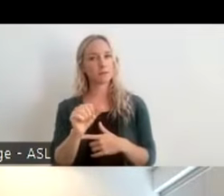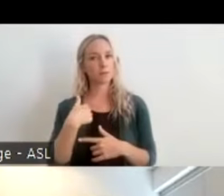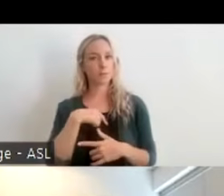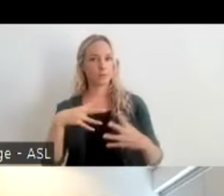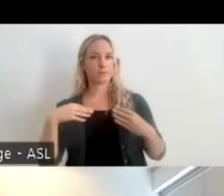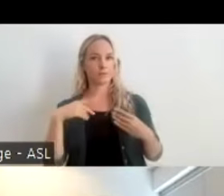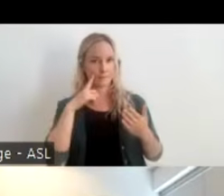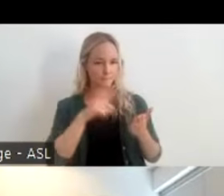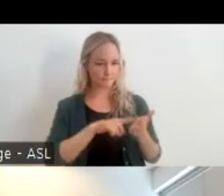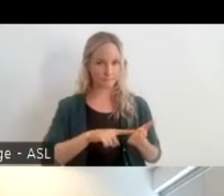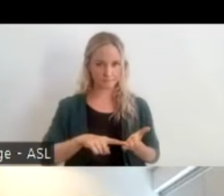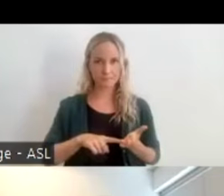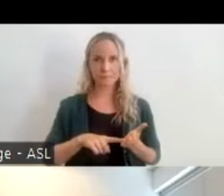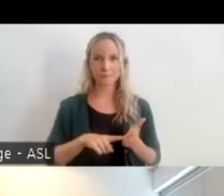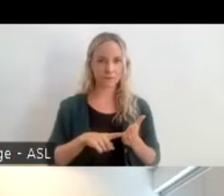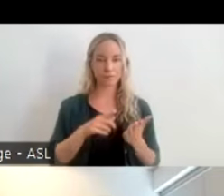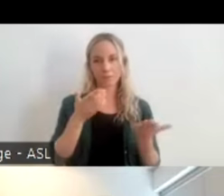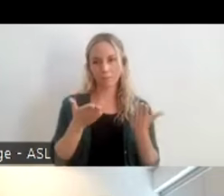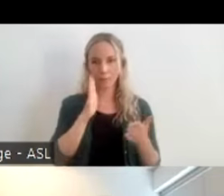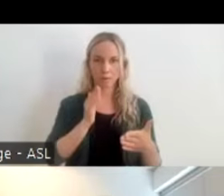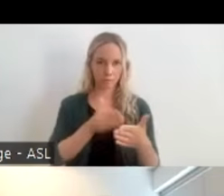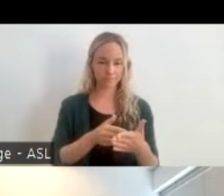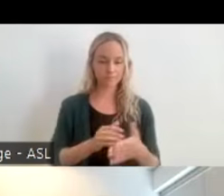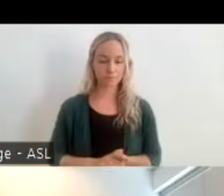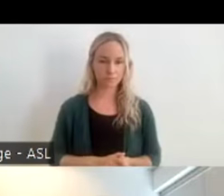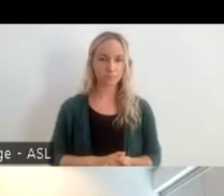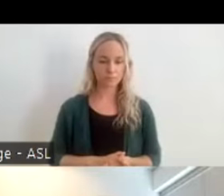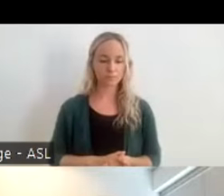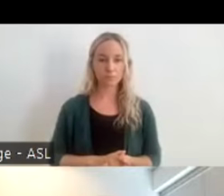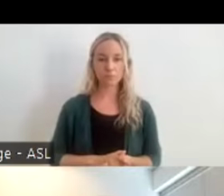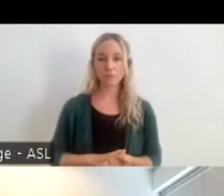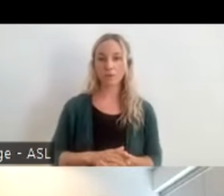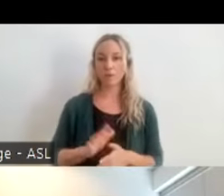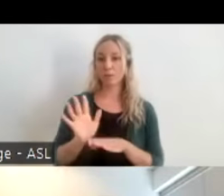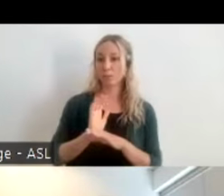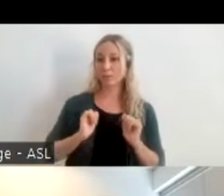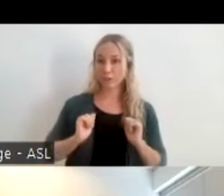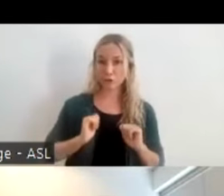government entities are also covered under the state human rights law as places of public accommodation, So if you're